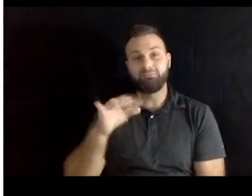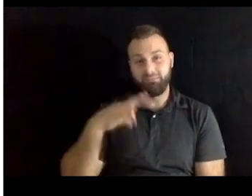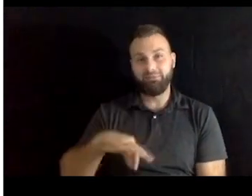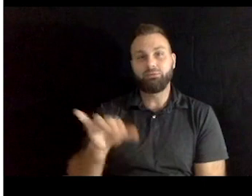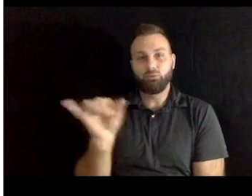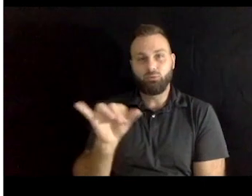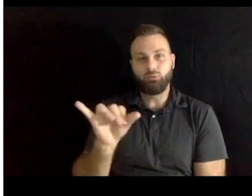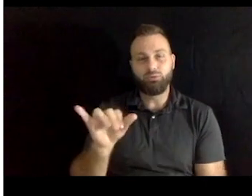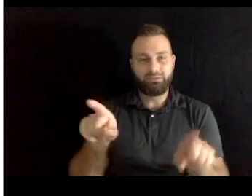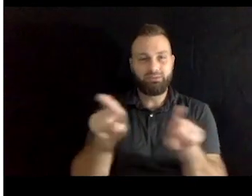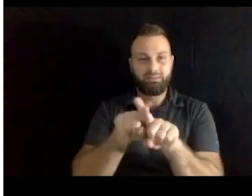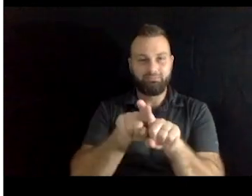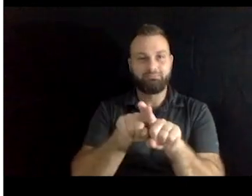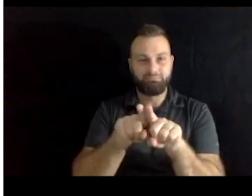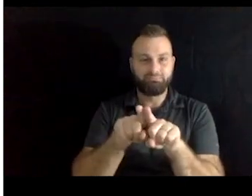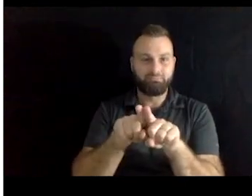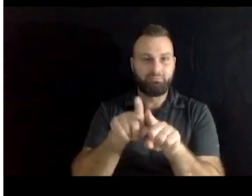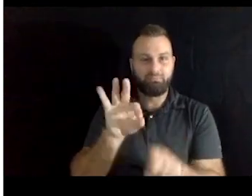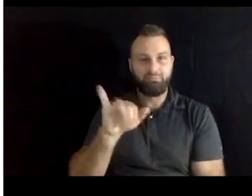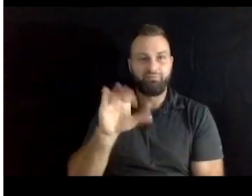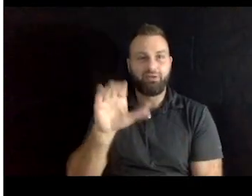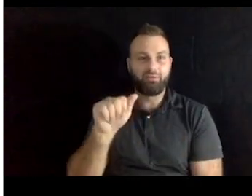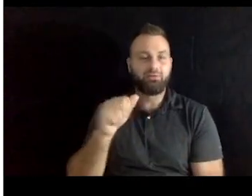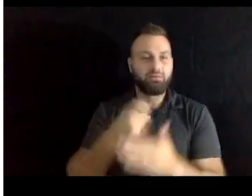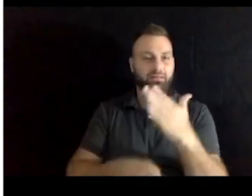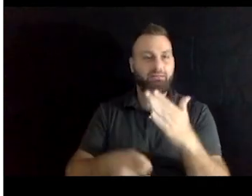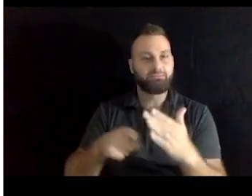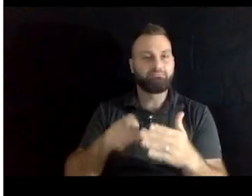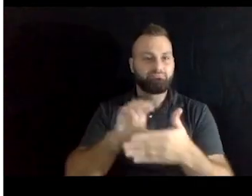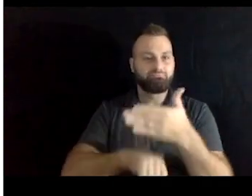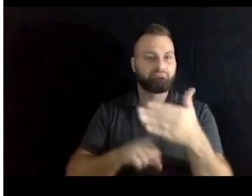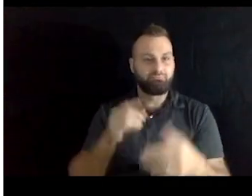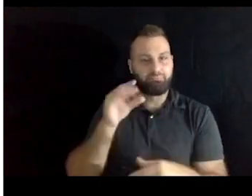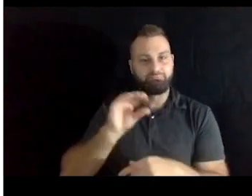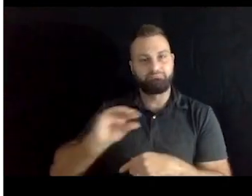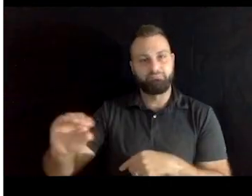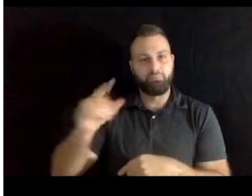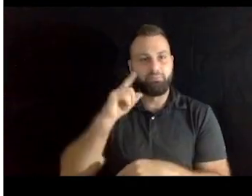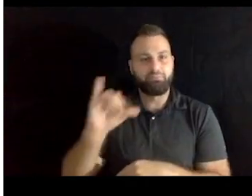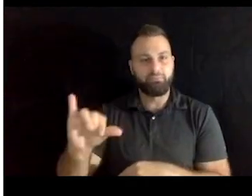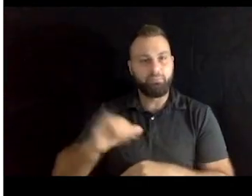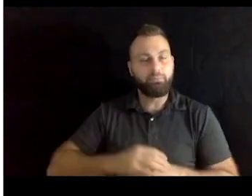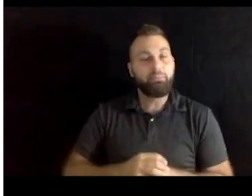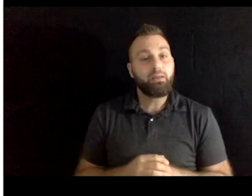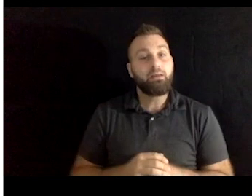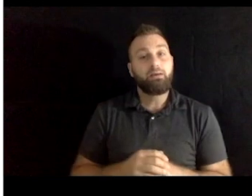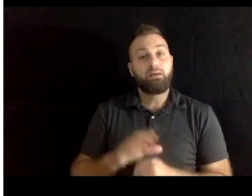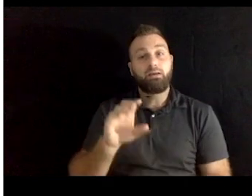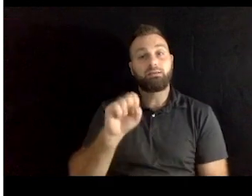out of that out of FICA taxes. So as I said, I only pays benefits to those